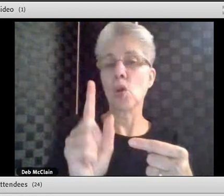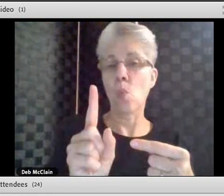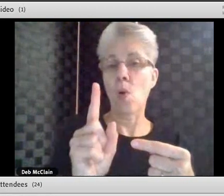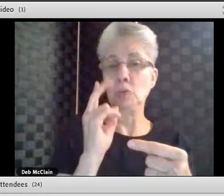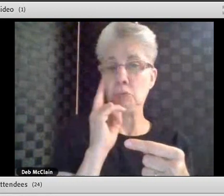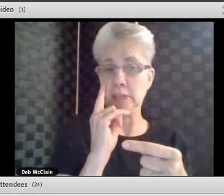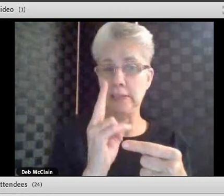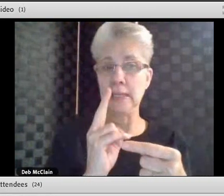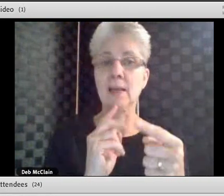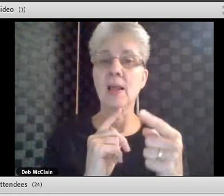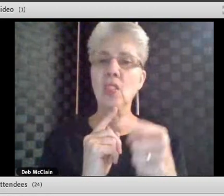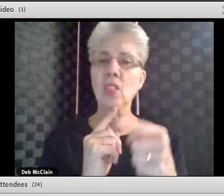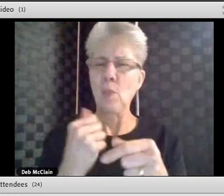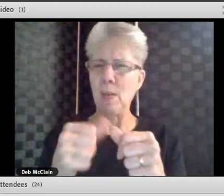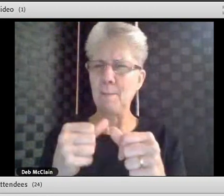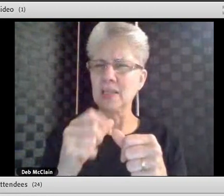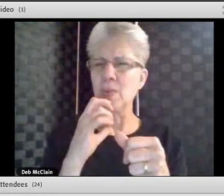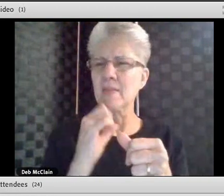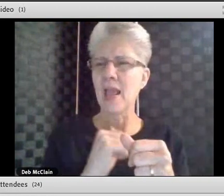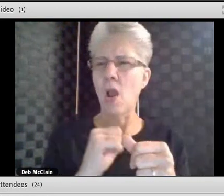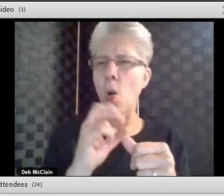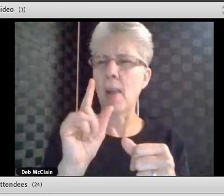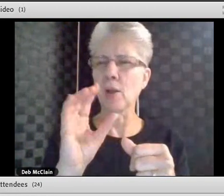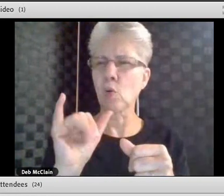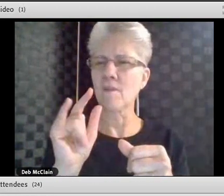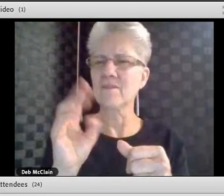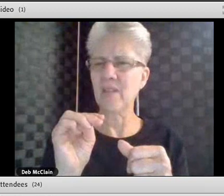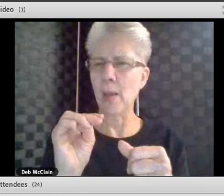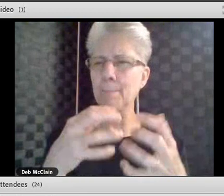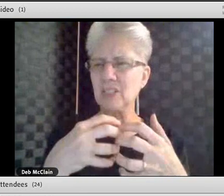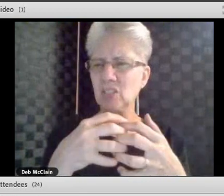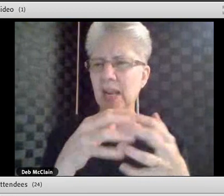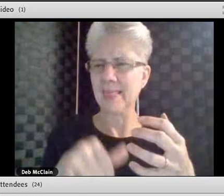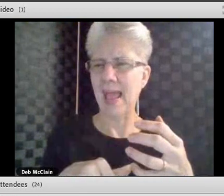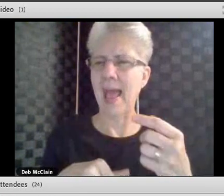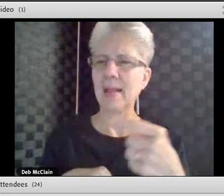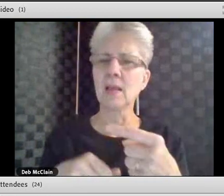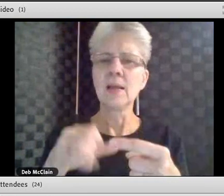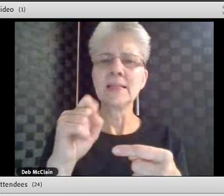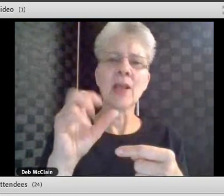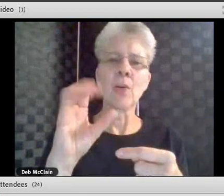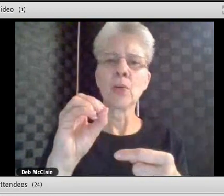This reminds me of the old microfilm machine a little bit, but it was called a stereoscopic television,